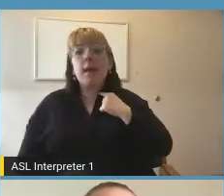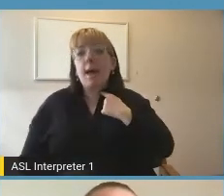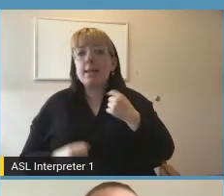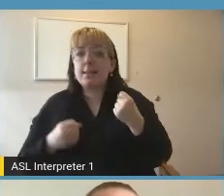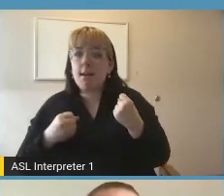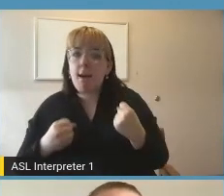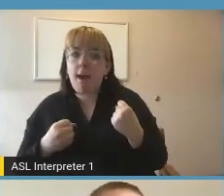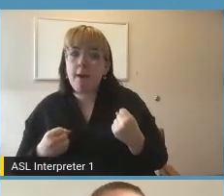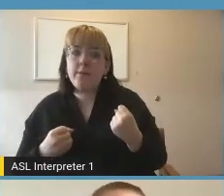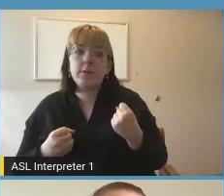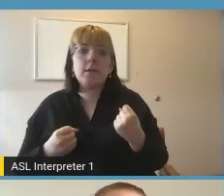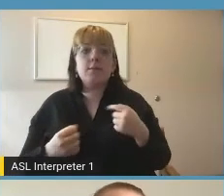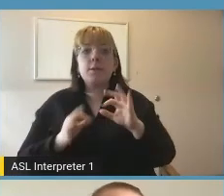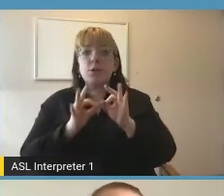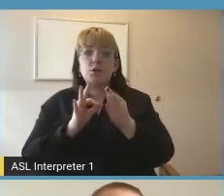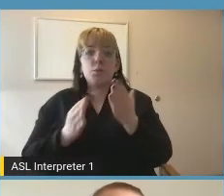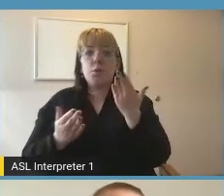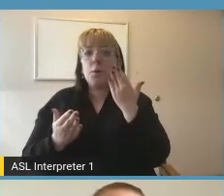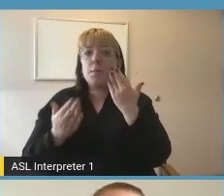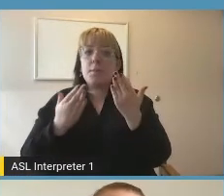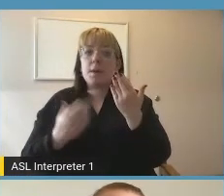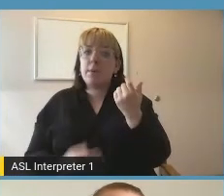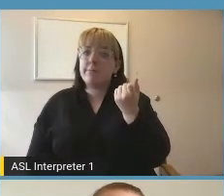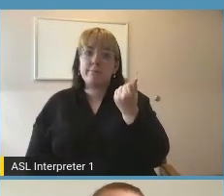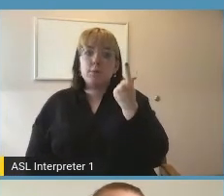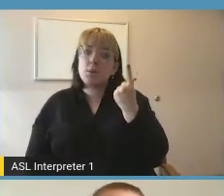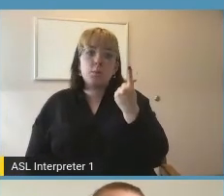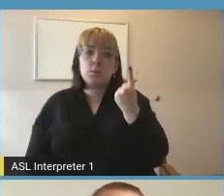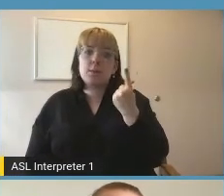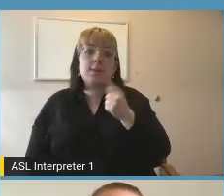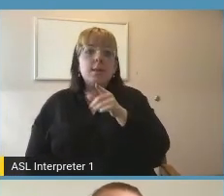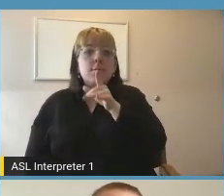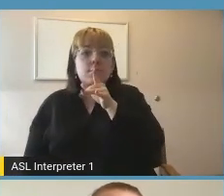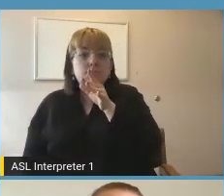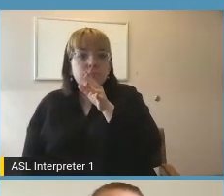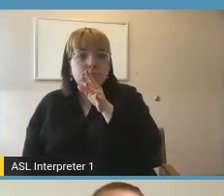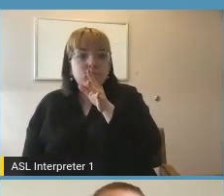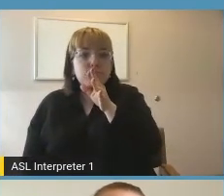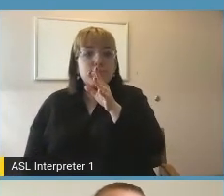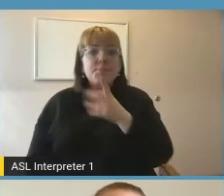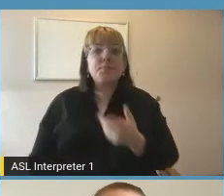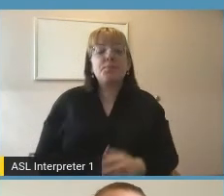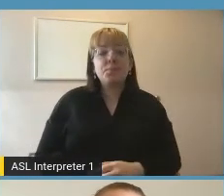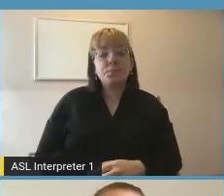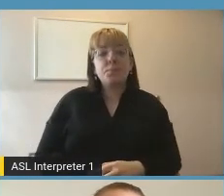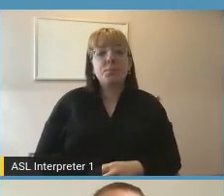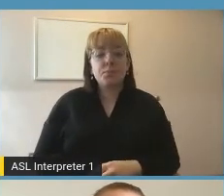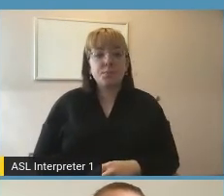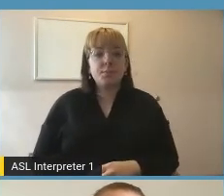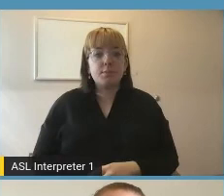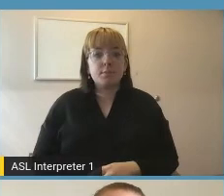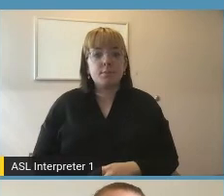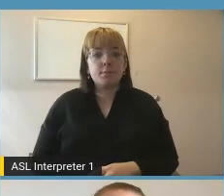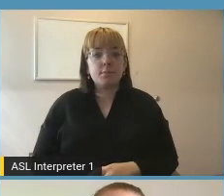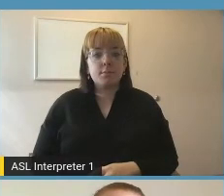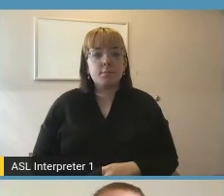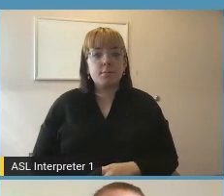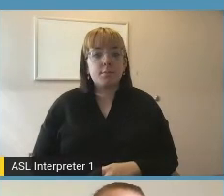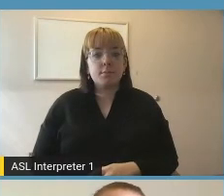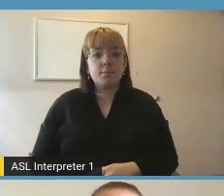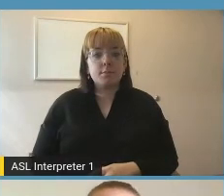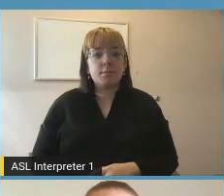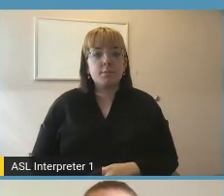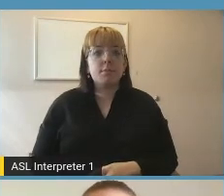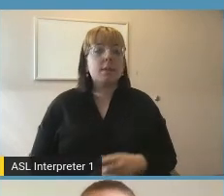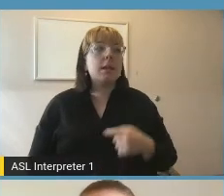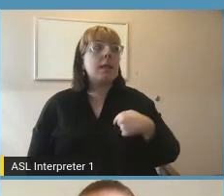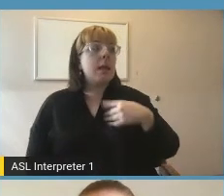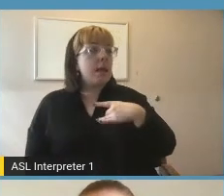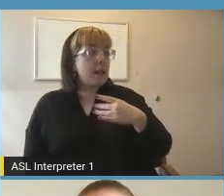for 400 years back probably with gaps though, and like when my grandfather stopped hunting